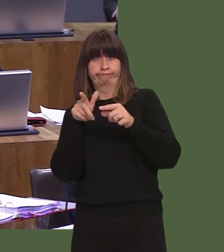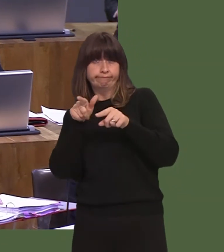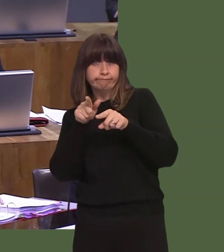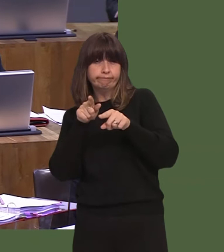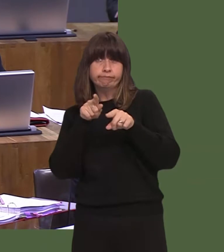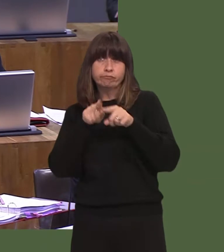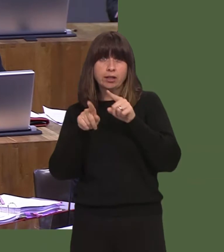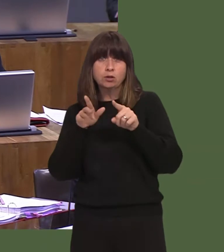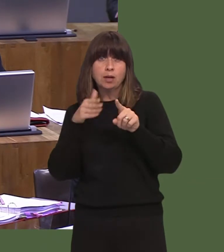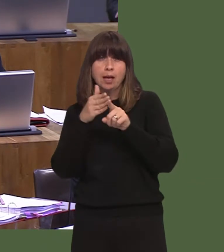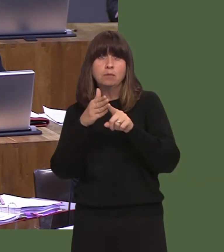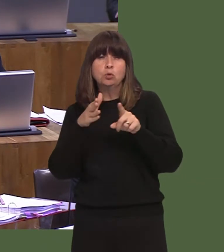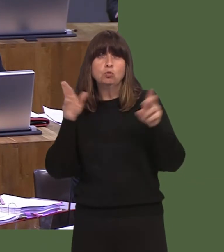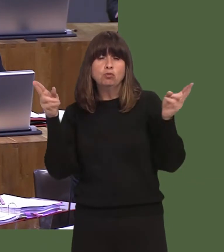That's helped to target drug-related deaths in the community.